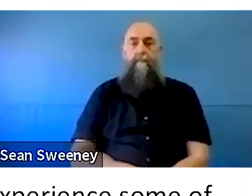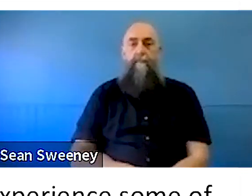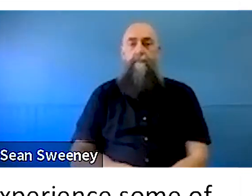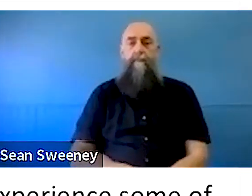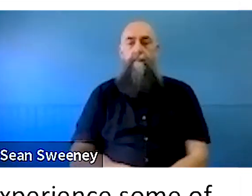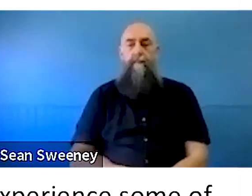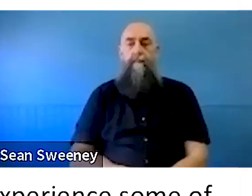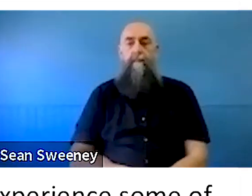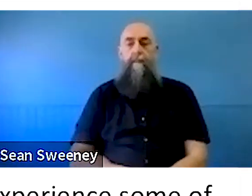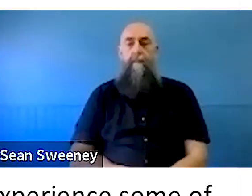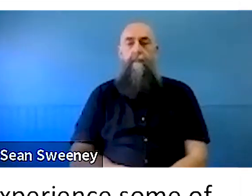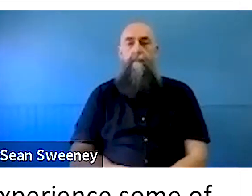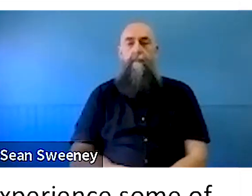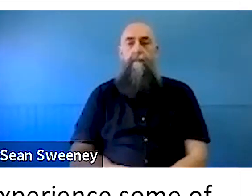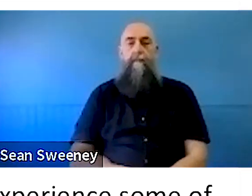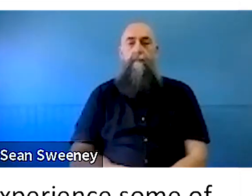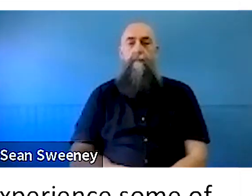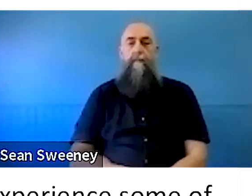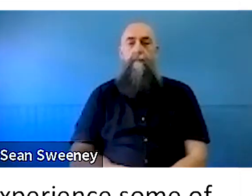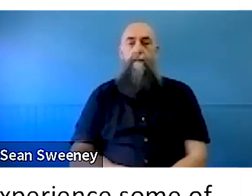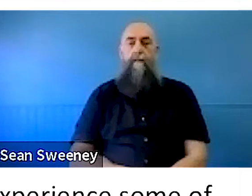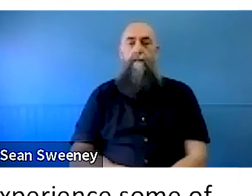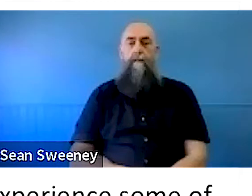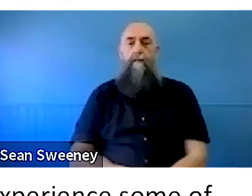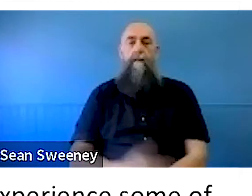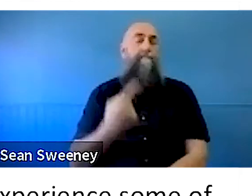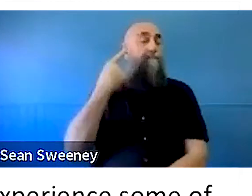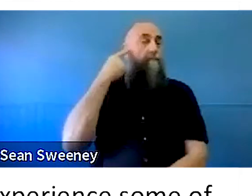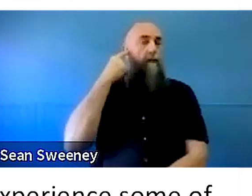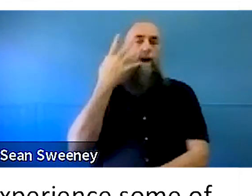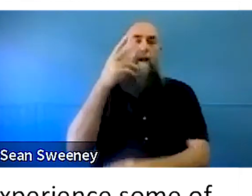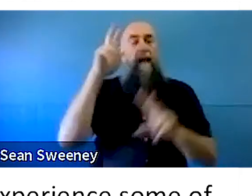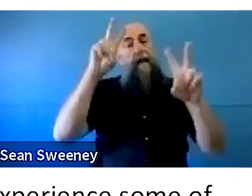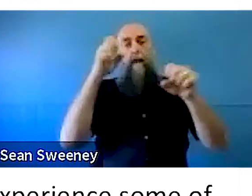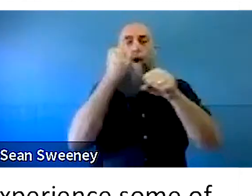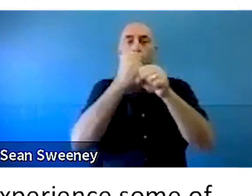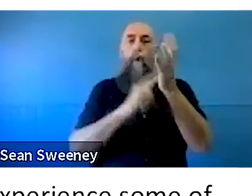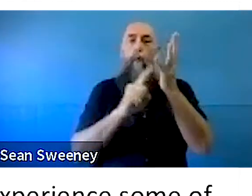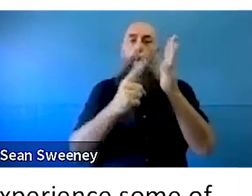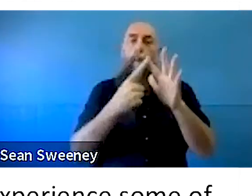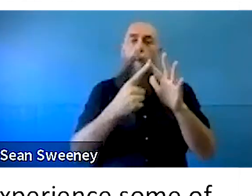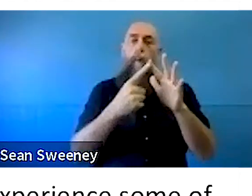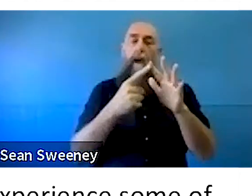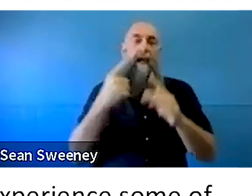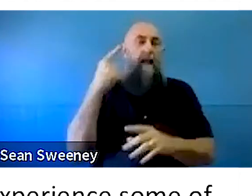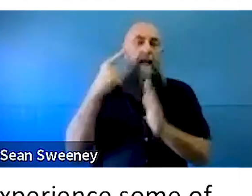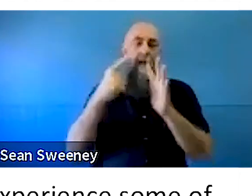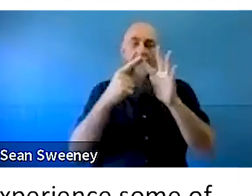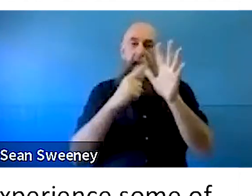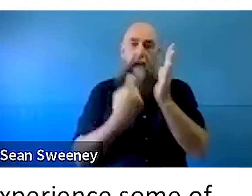Titus media or glue ear is quite a common thing for Aboriginal